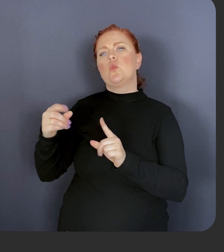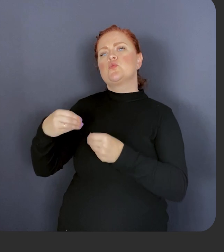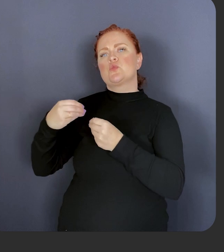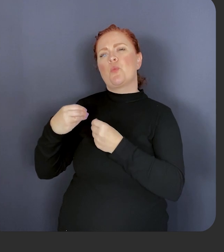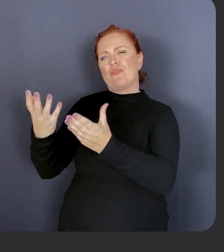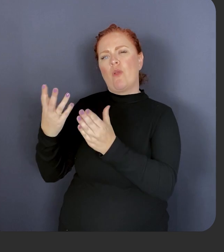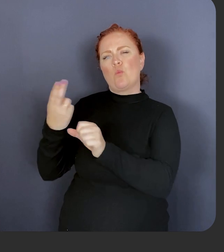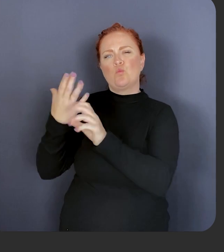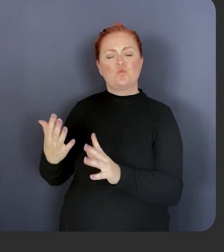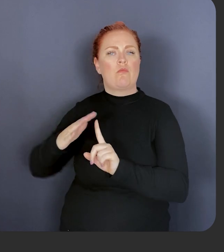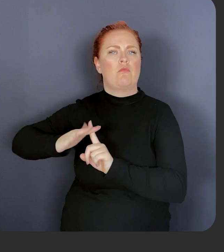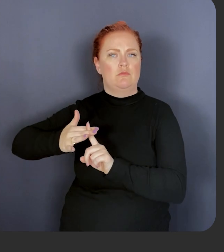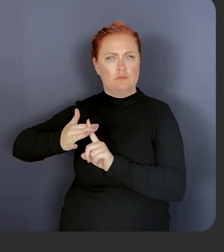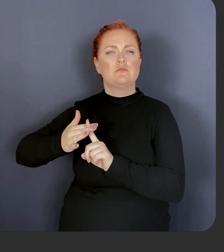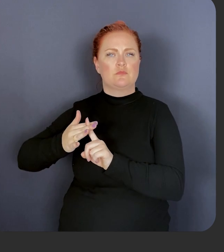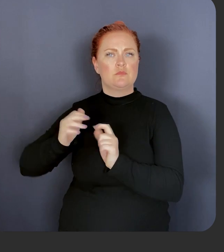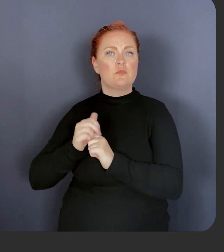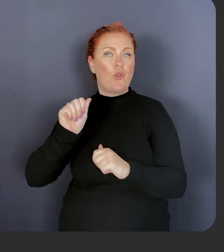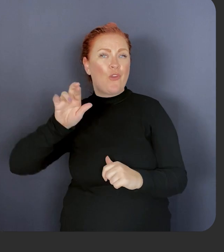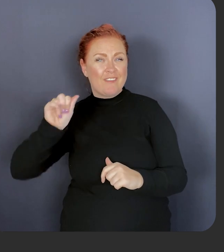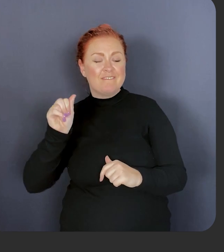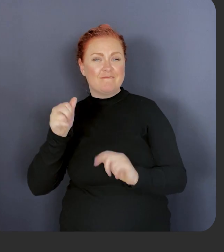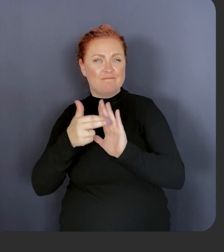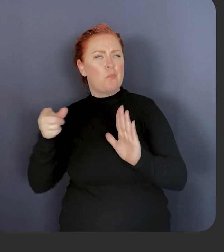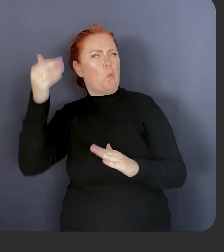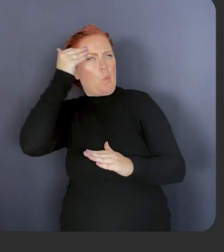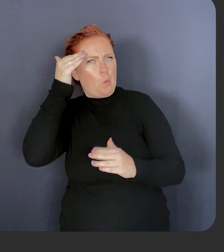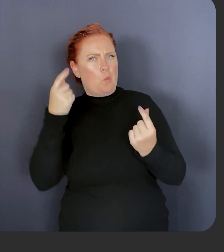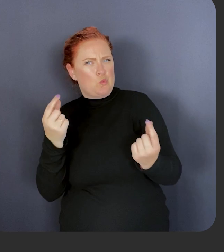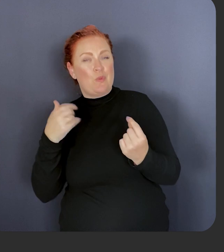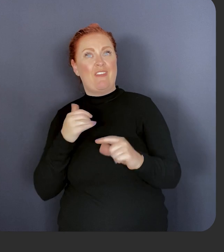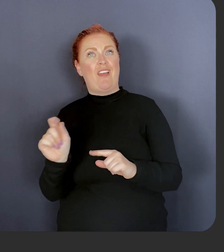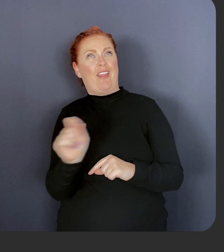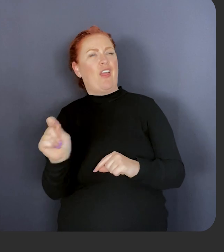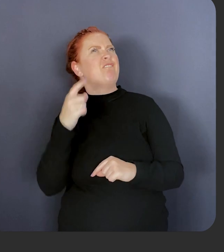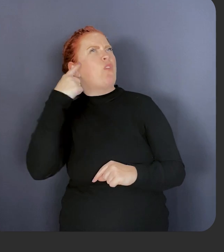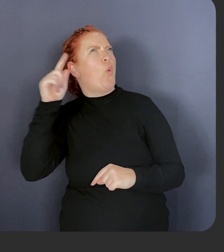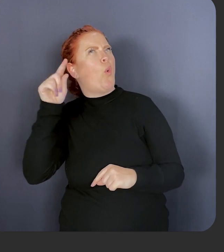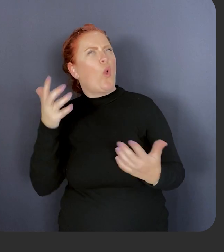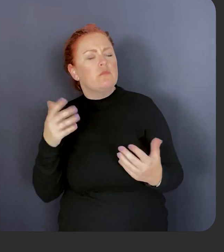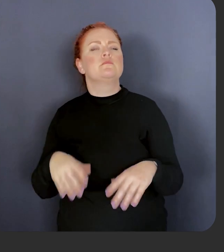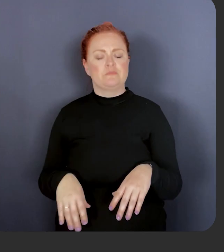context with aria-labels, to ensure that we were notifying them what they were doing on the screen.